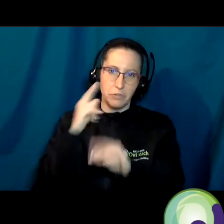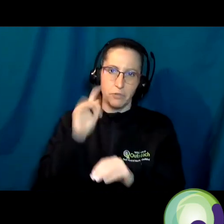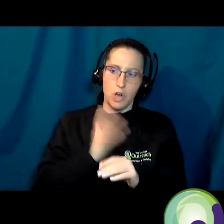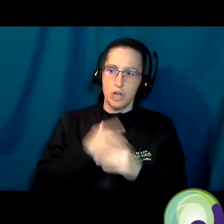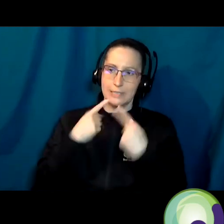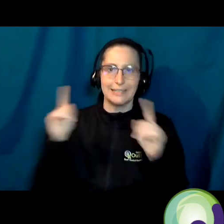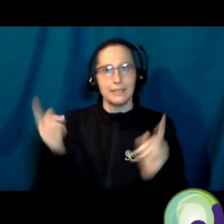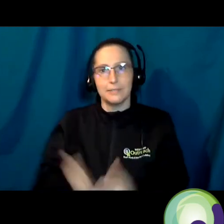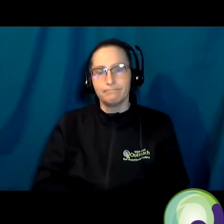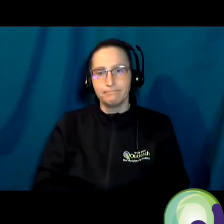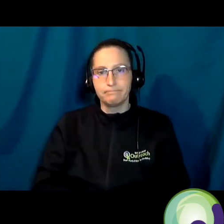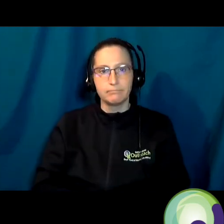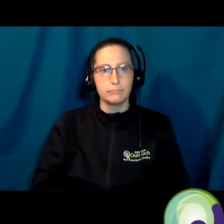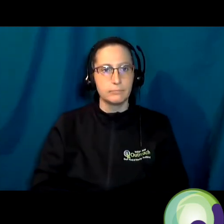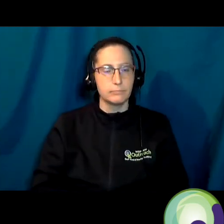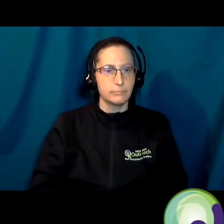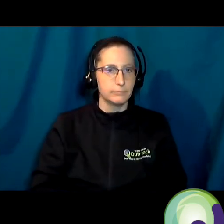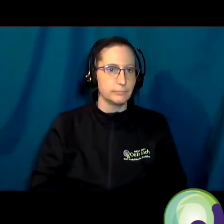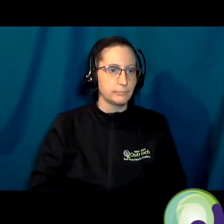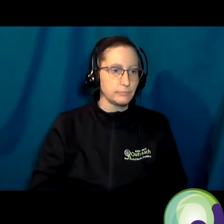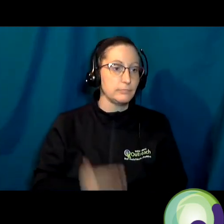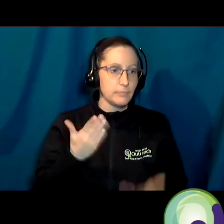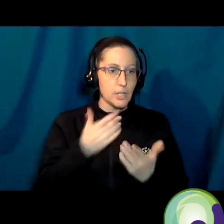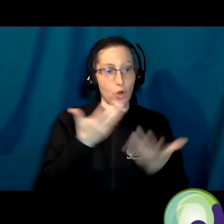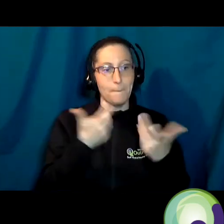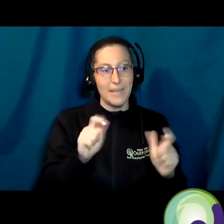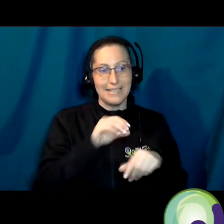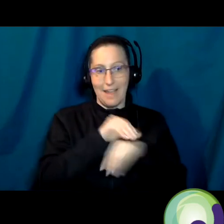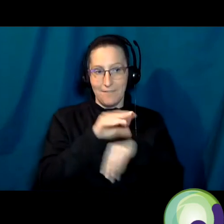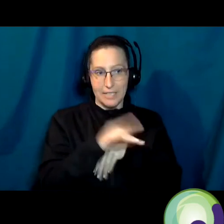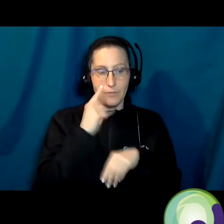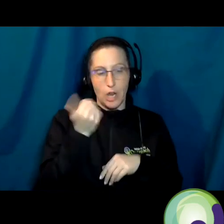Heidi: And would you say that's probably your biggest piece of advice for any student getting ready